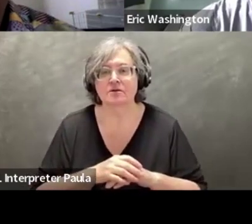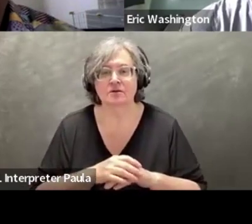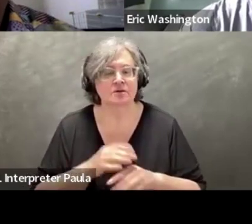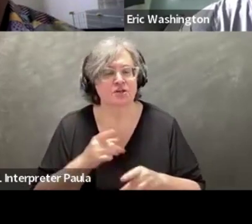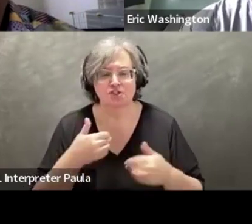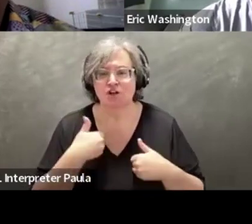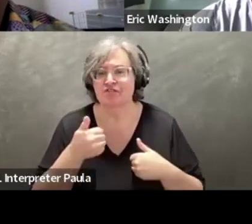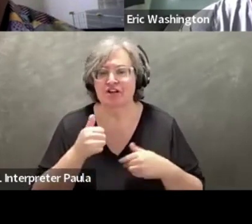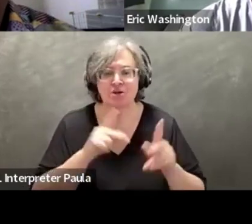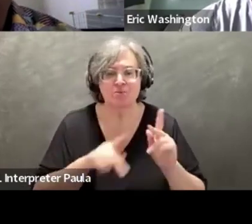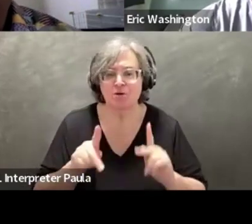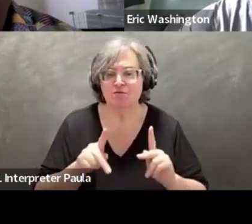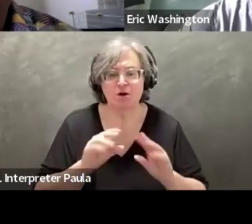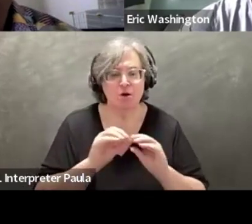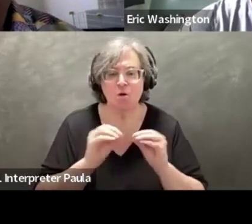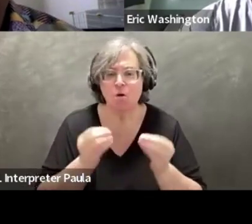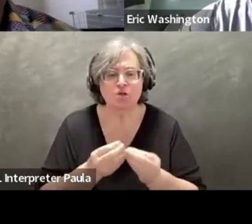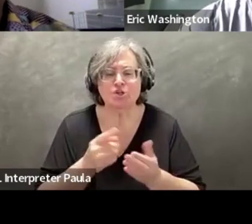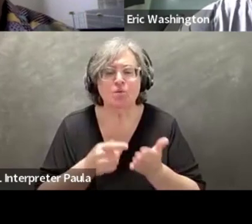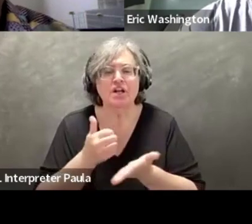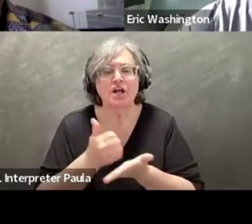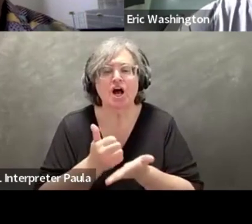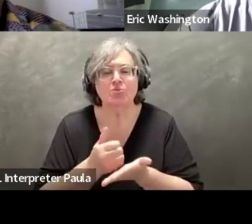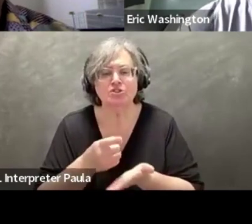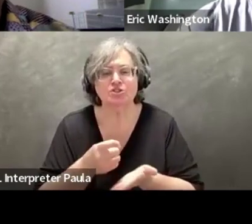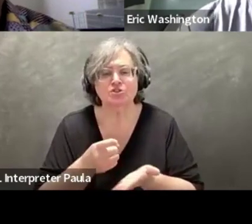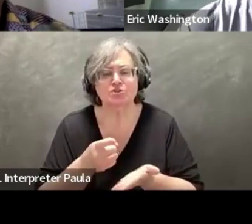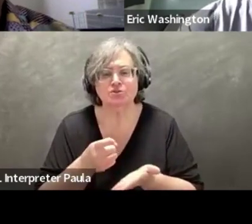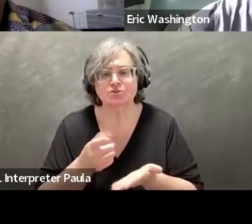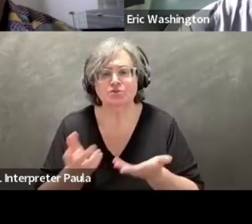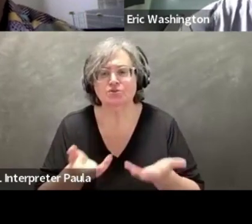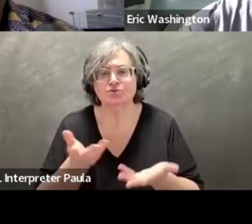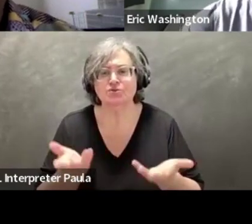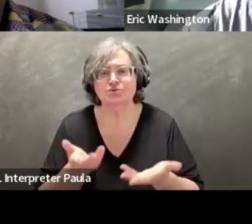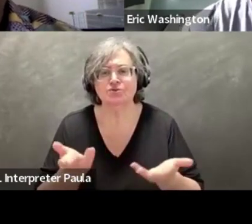organizations, what helped you be able to find which kind of